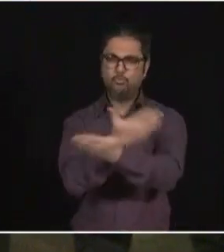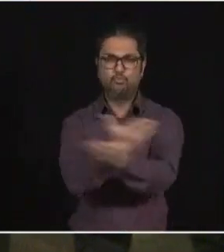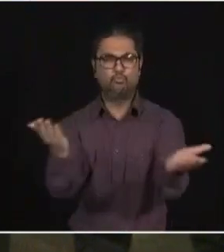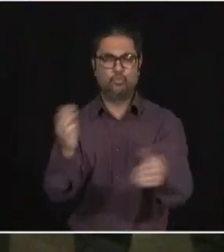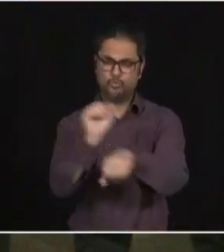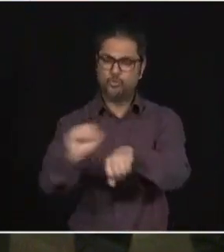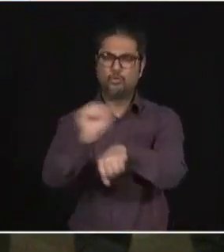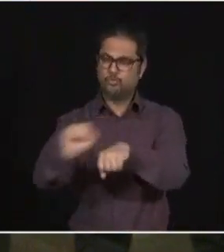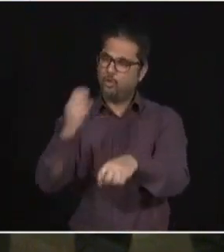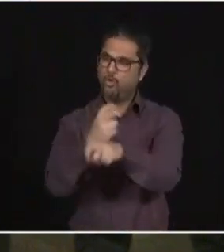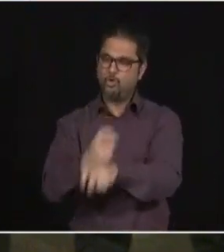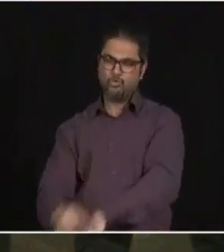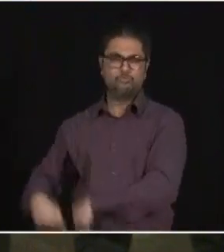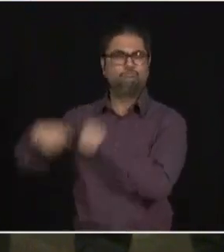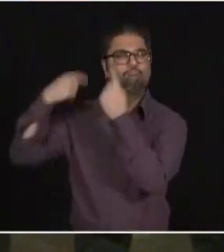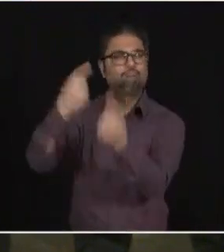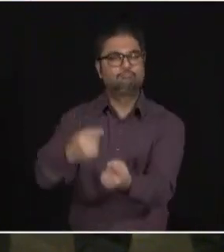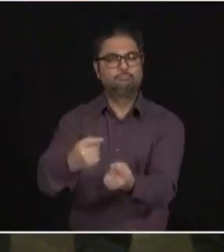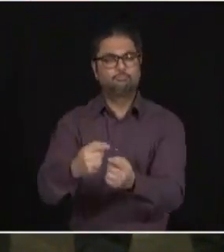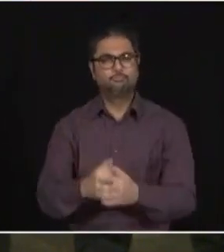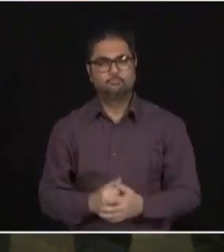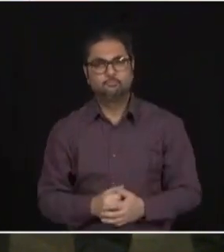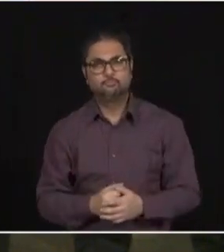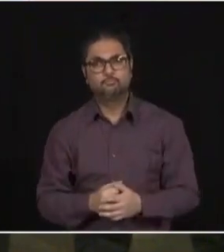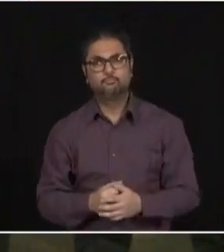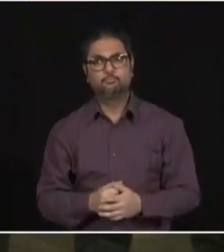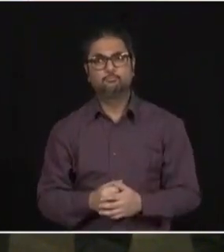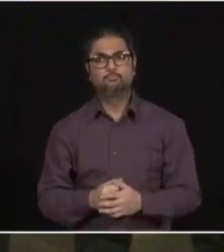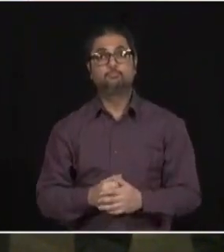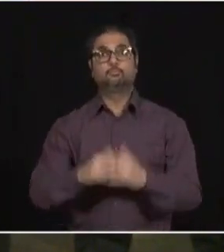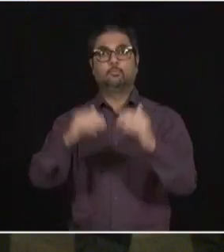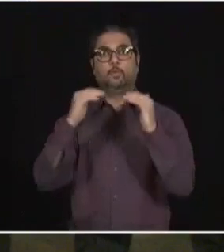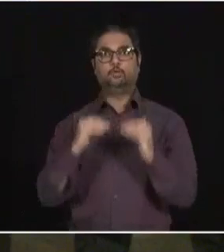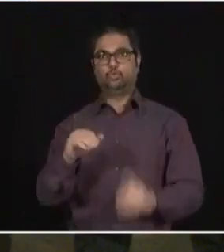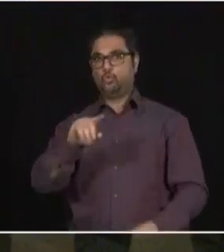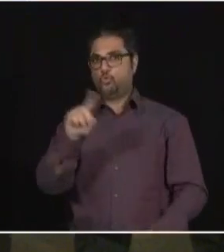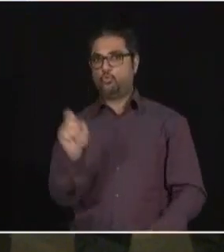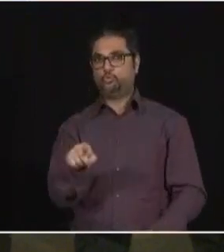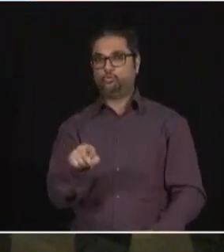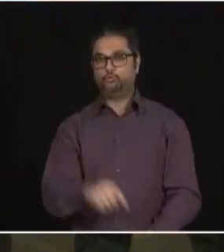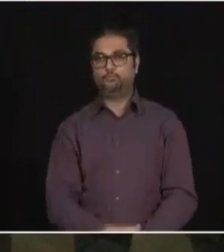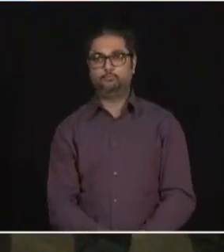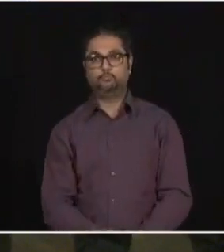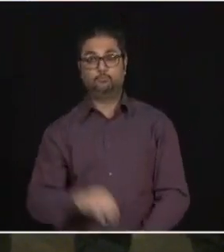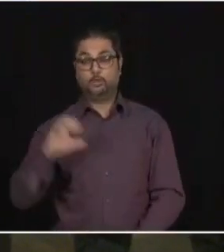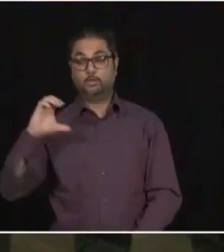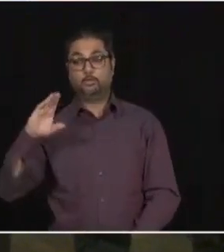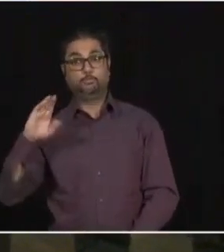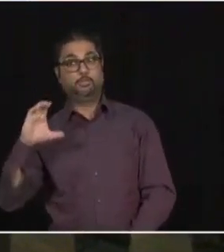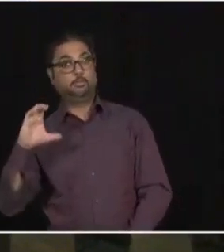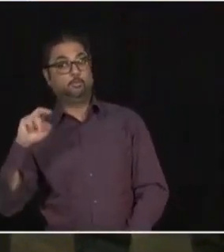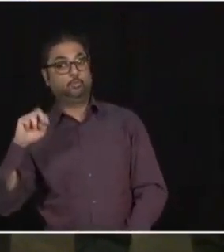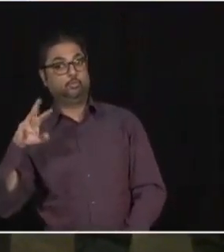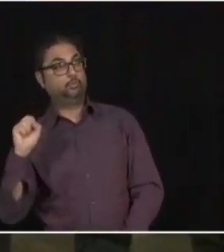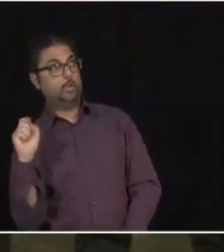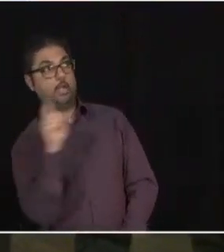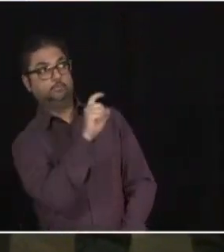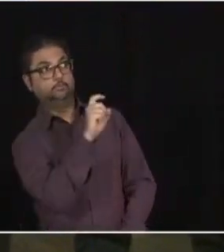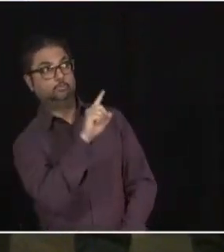everything they're doing. Next question comes from Virma from CB CBC national news. Thank you very much and good afternoon